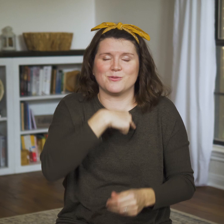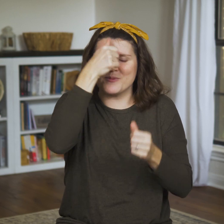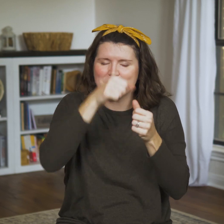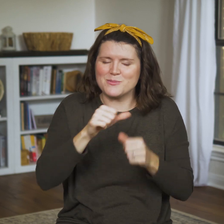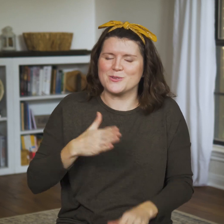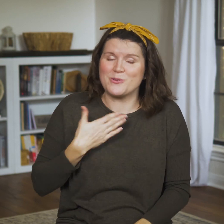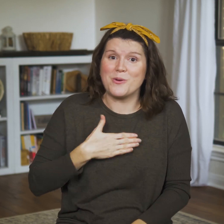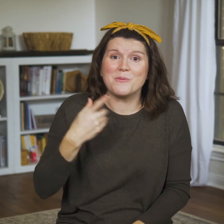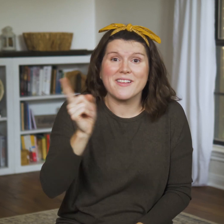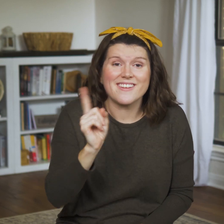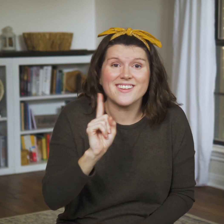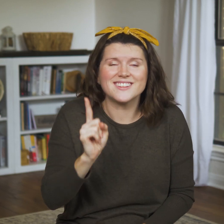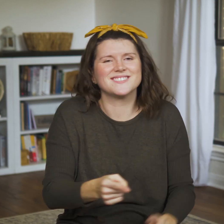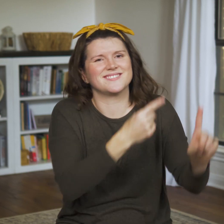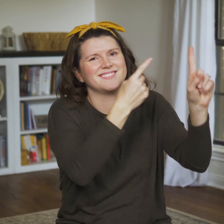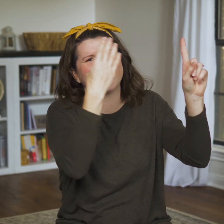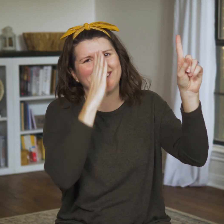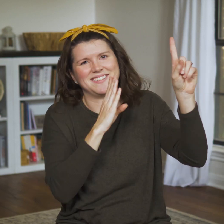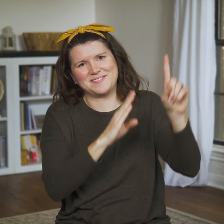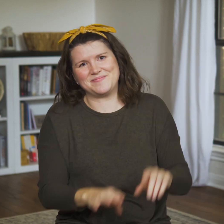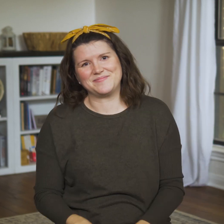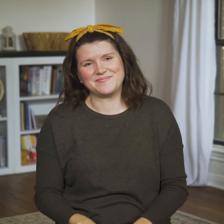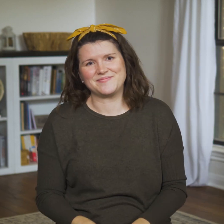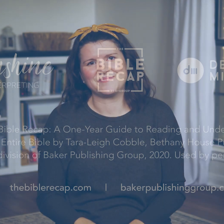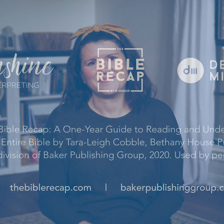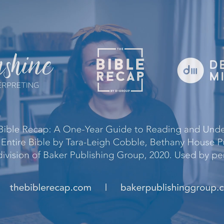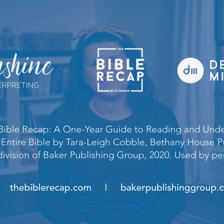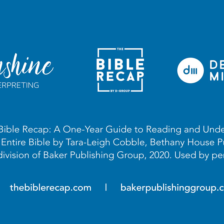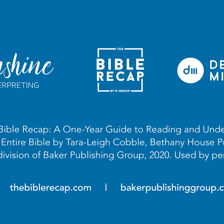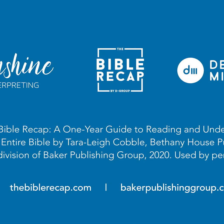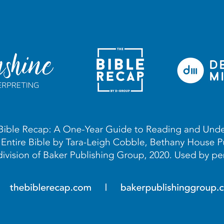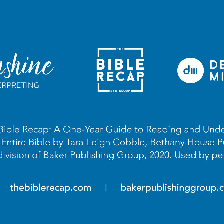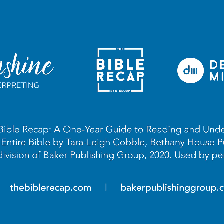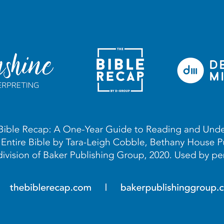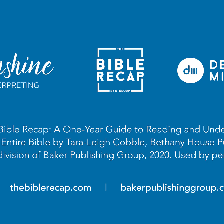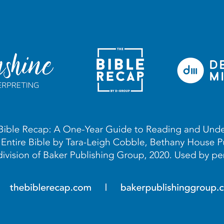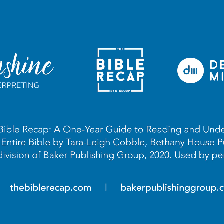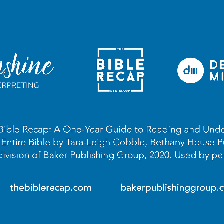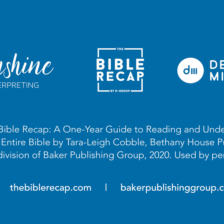(2) Land won in a holy war also belongs to God